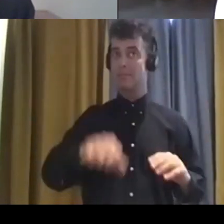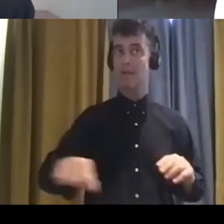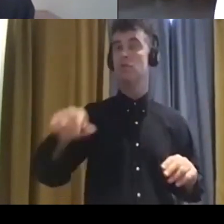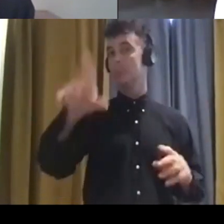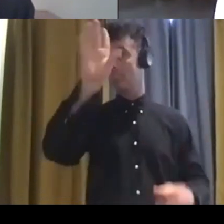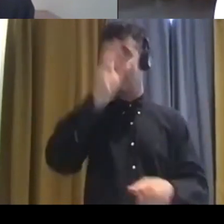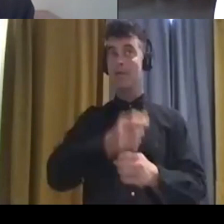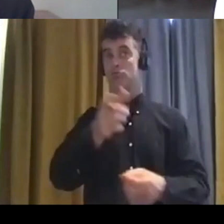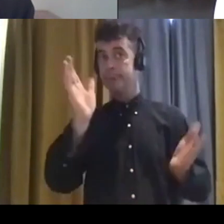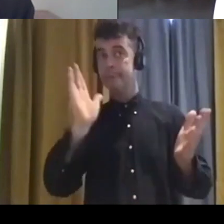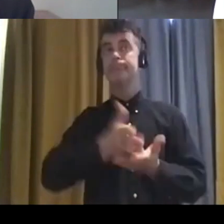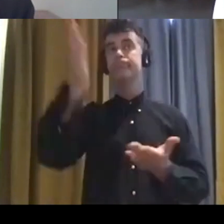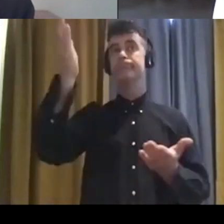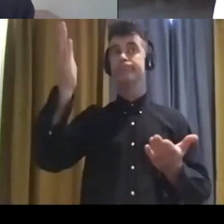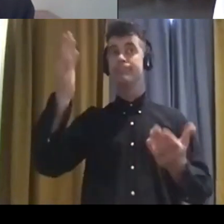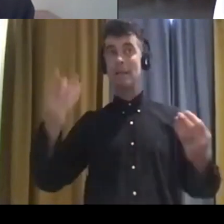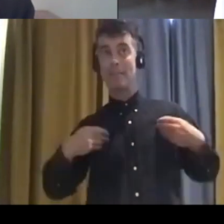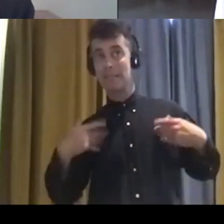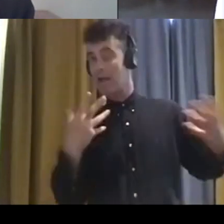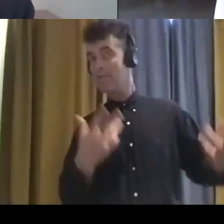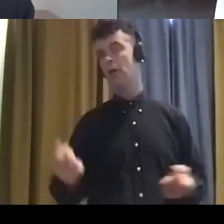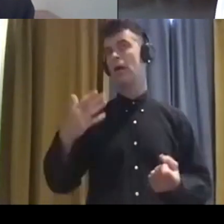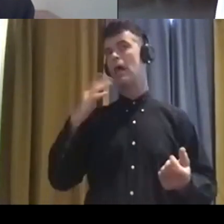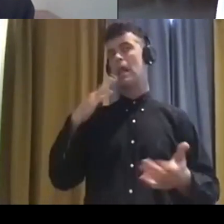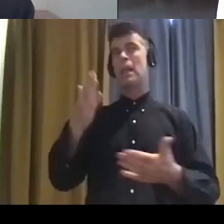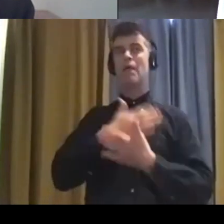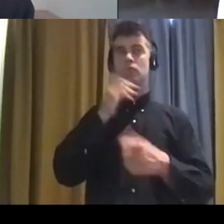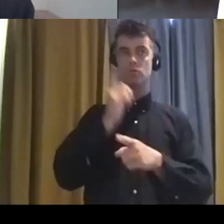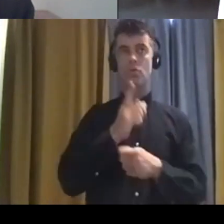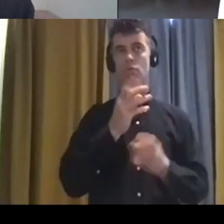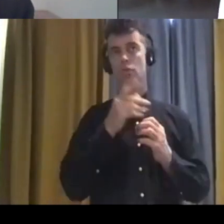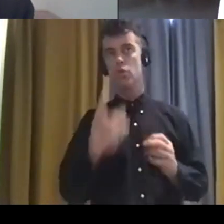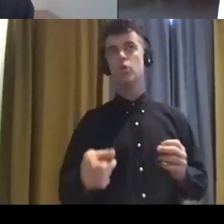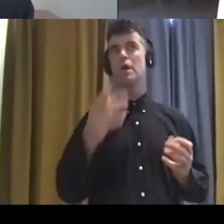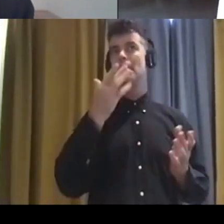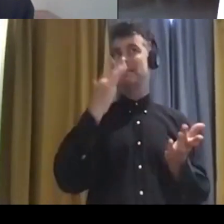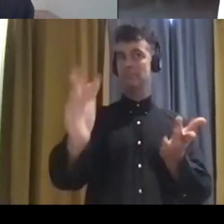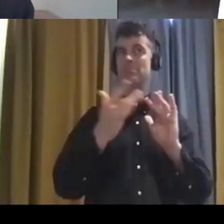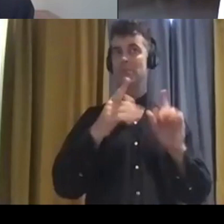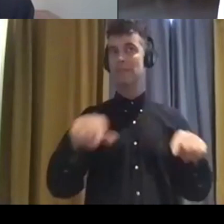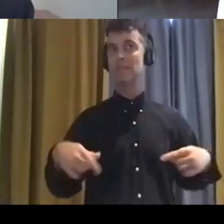have an up-and-coming business, we would love to speak with you. Please reach out to us,